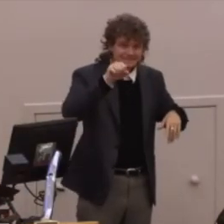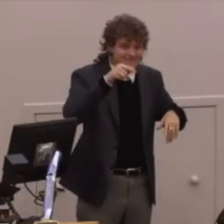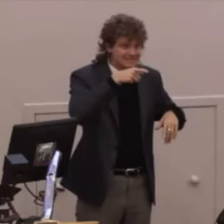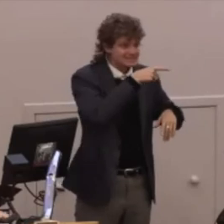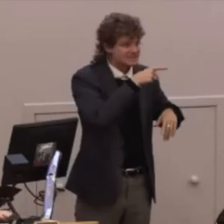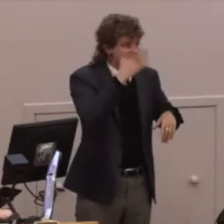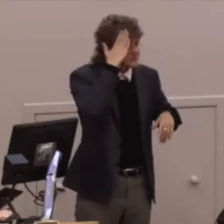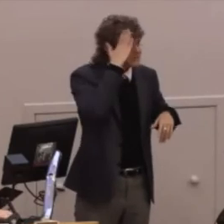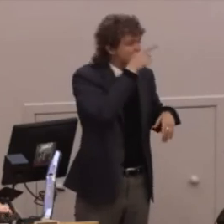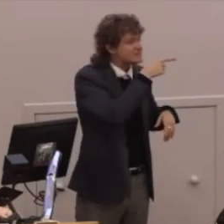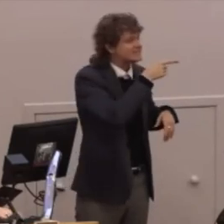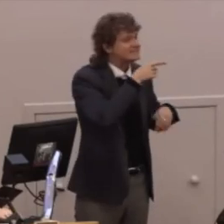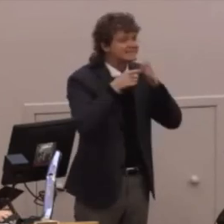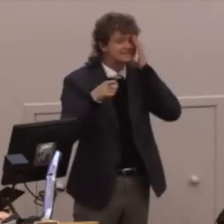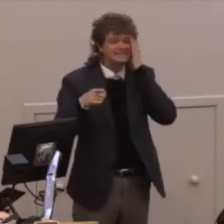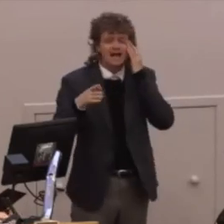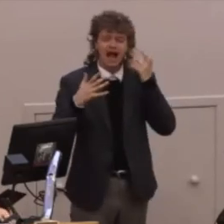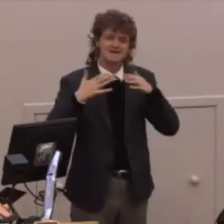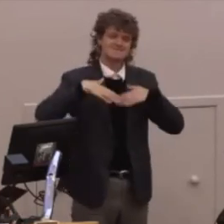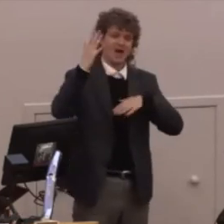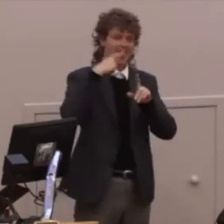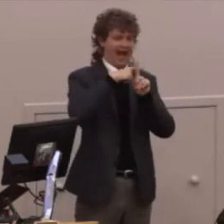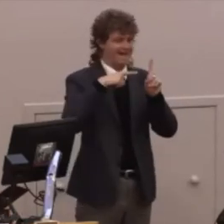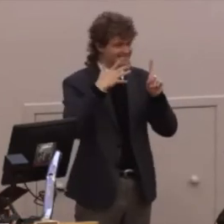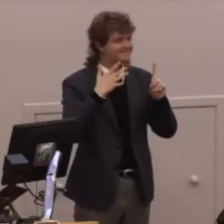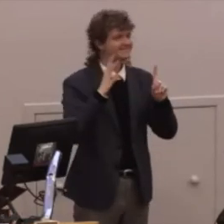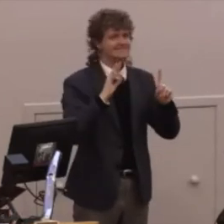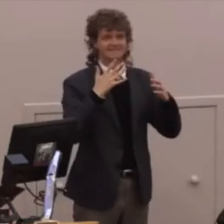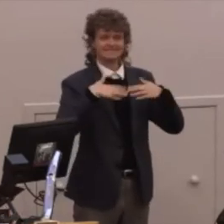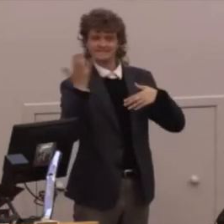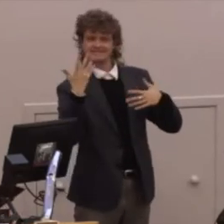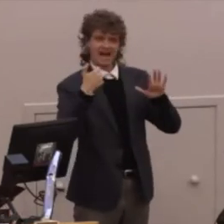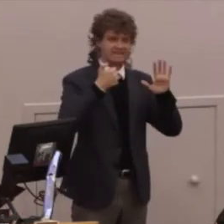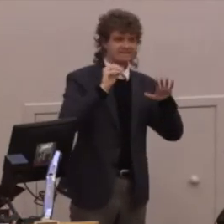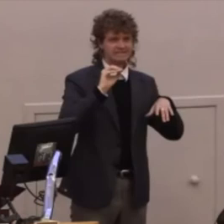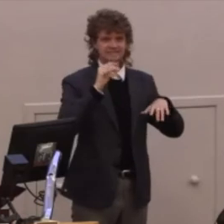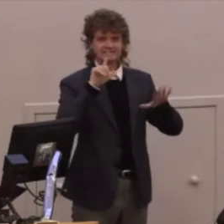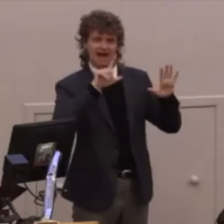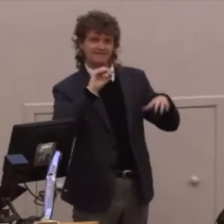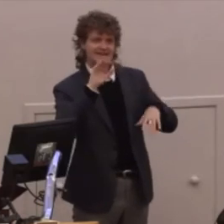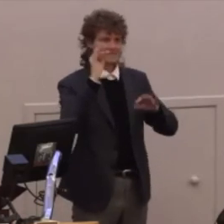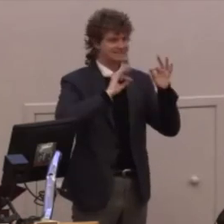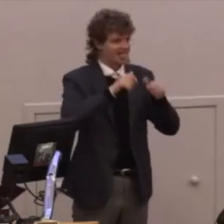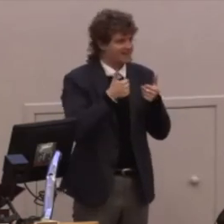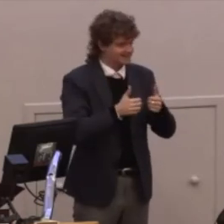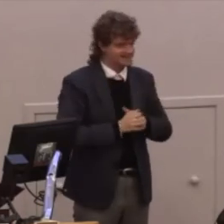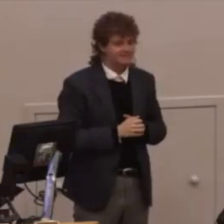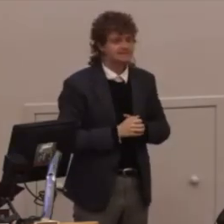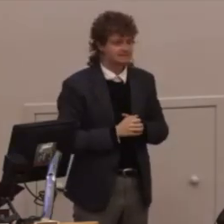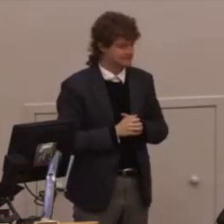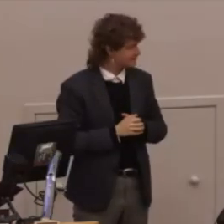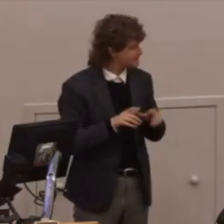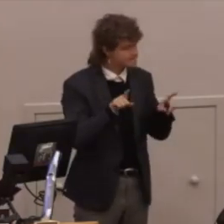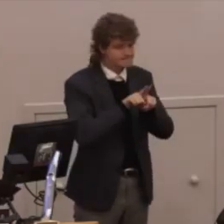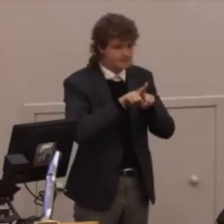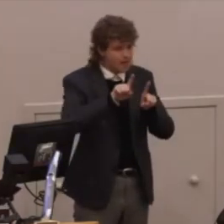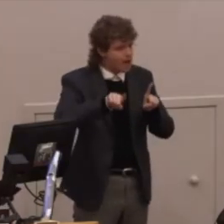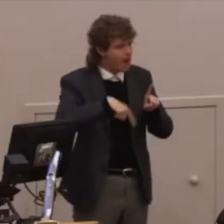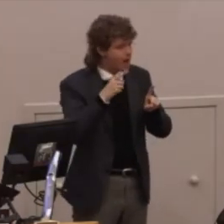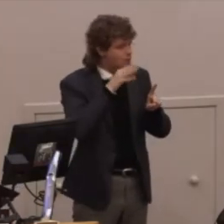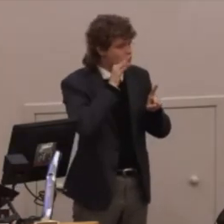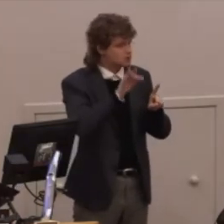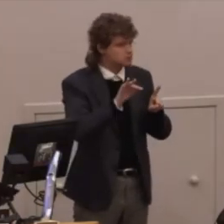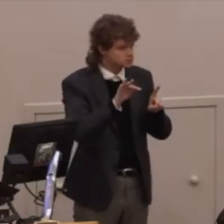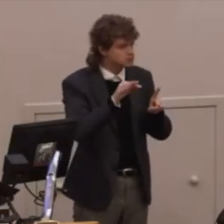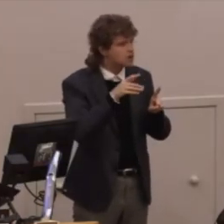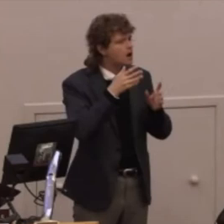half of the people. And then another question I have for all of you, how many of you know